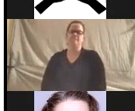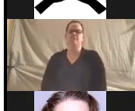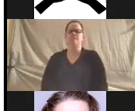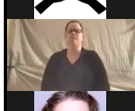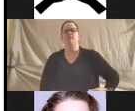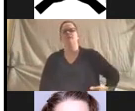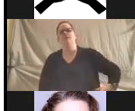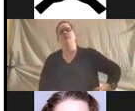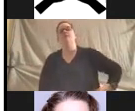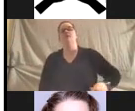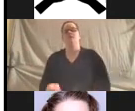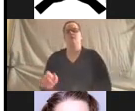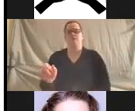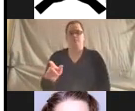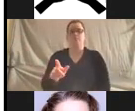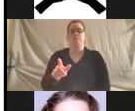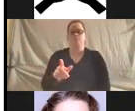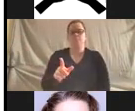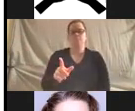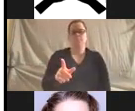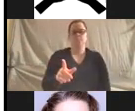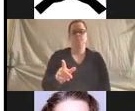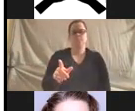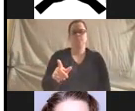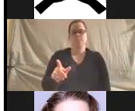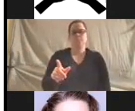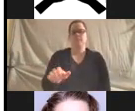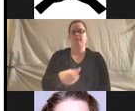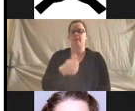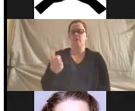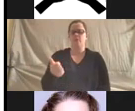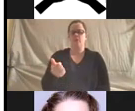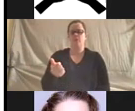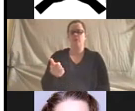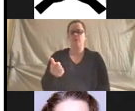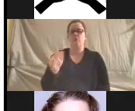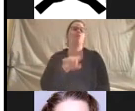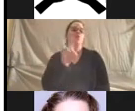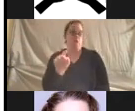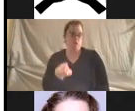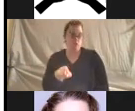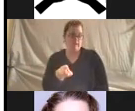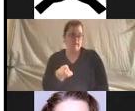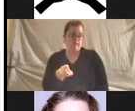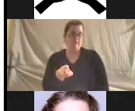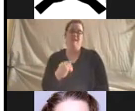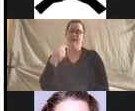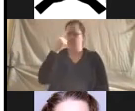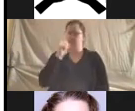The other question that I think is really important to ask